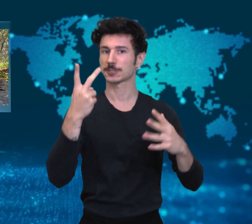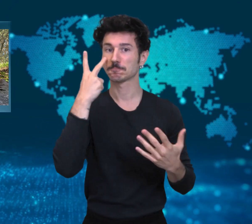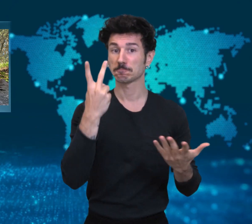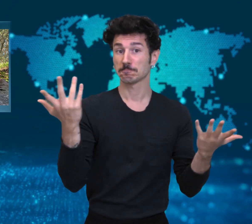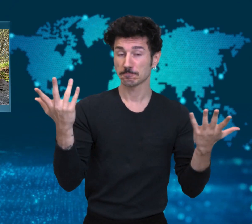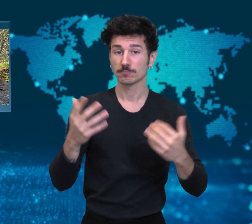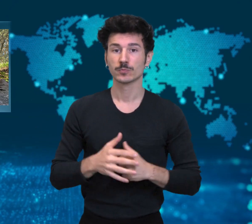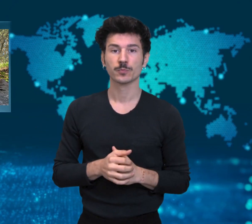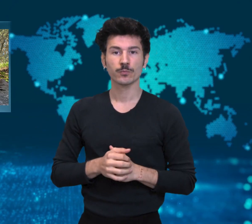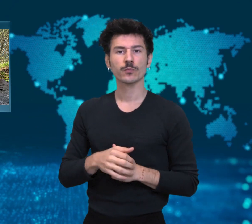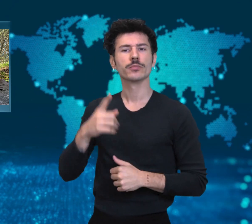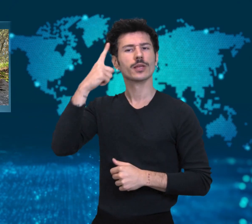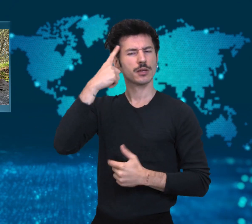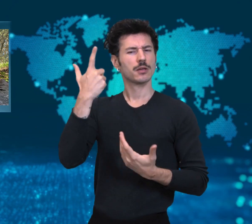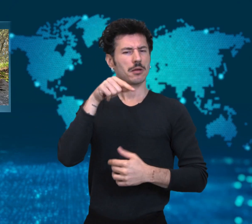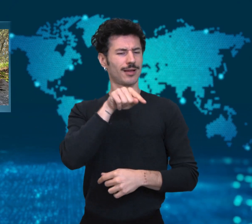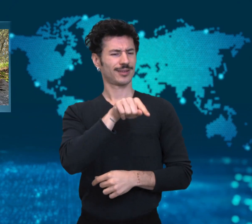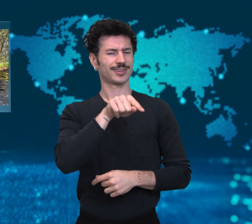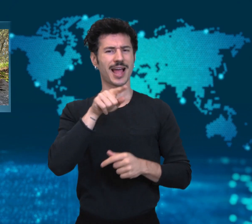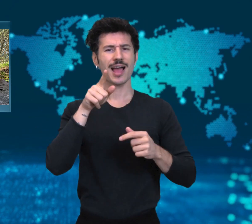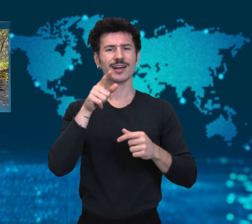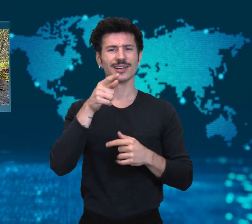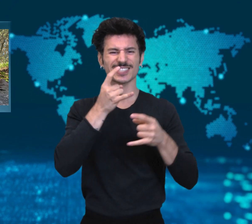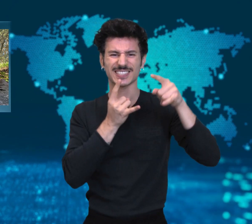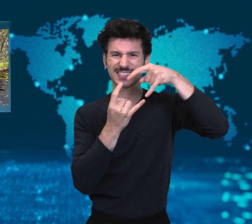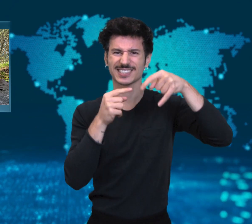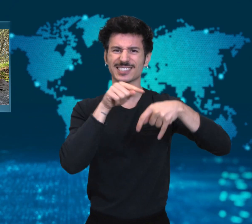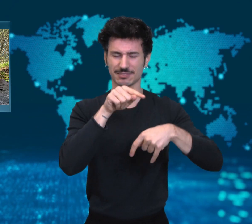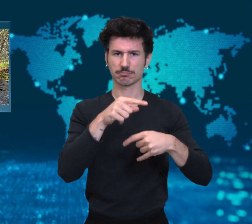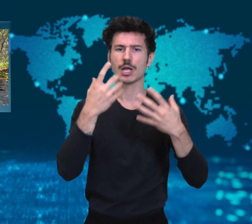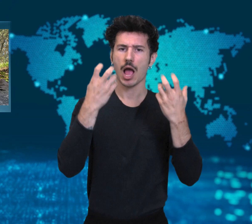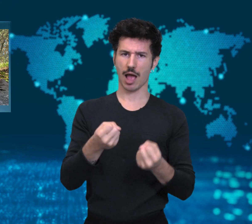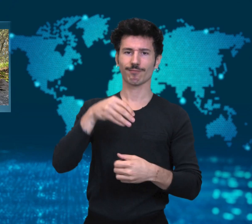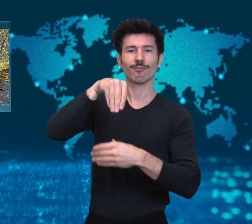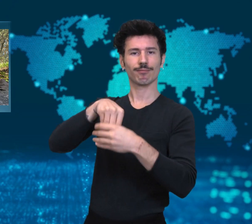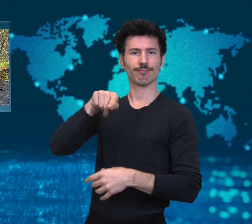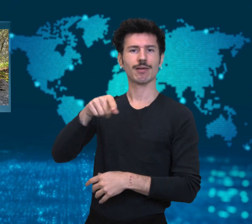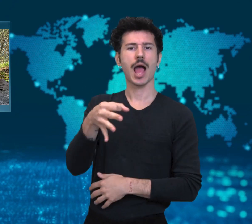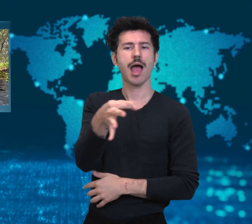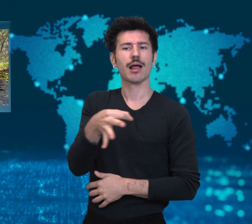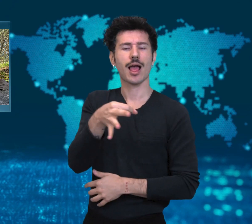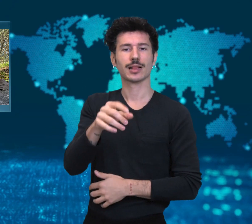Though they still exist on the island of Tasmania,